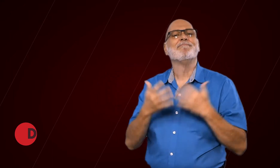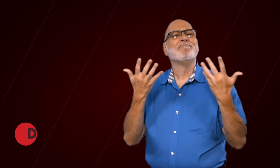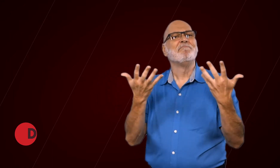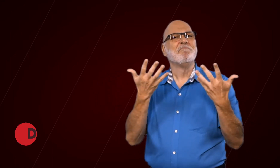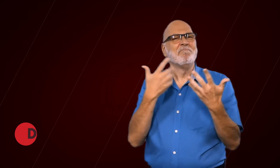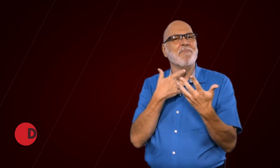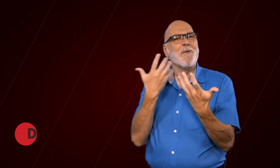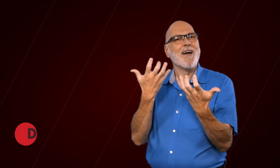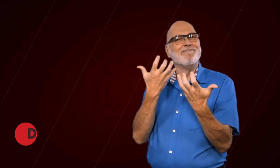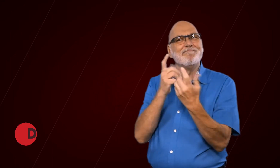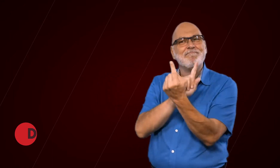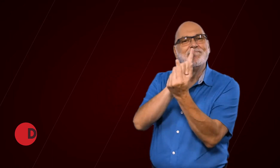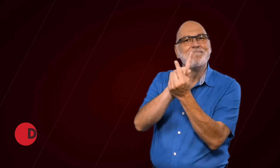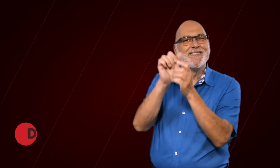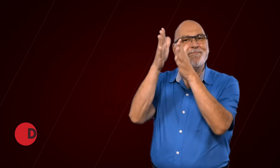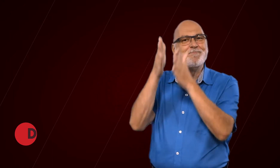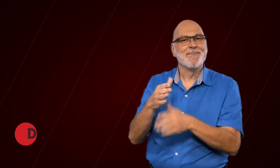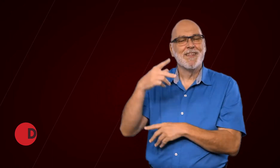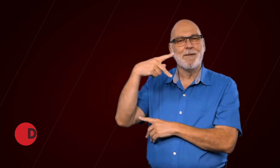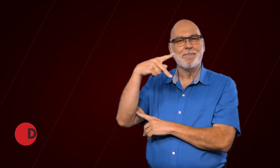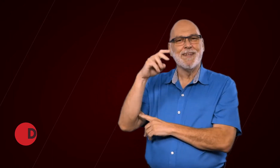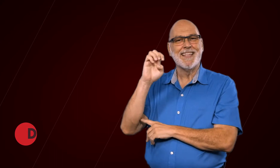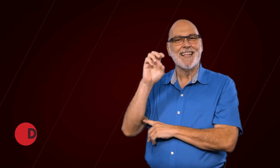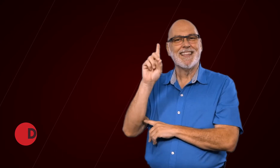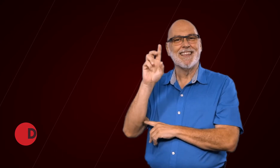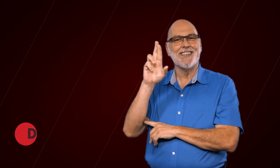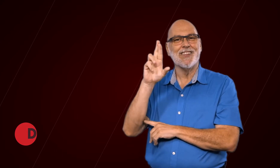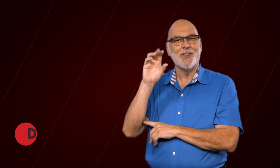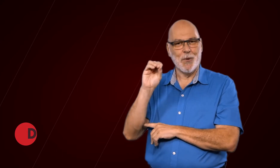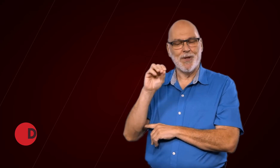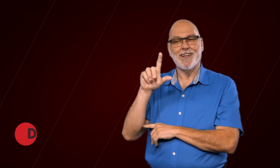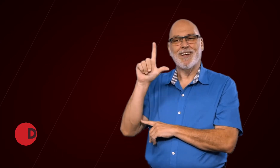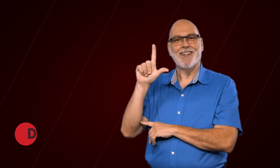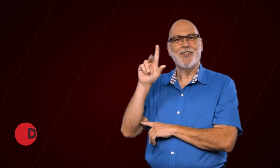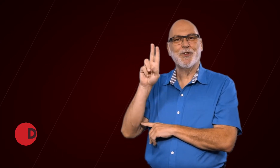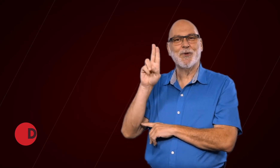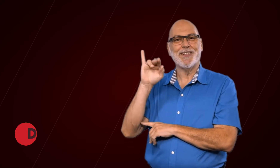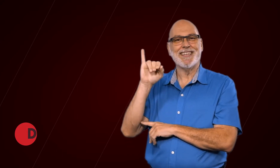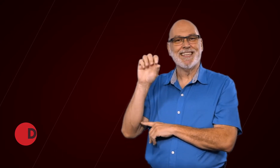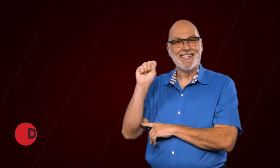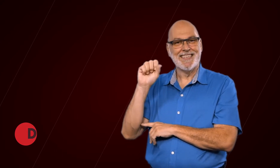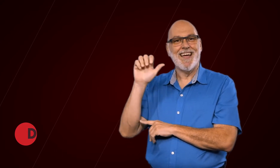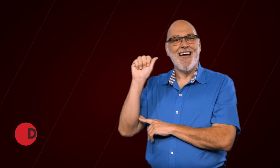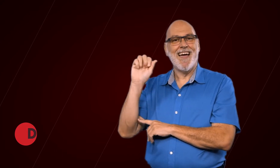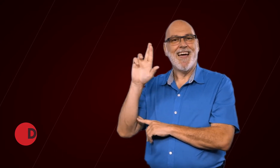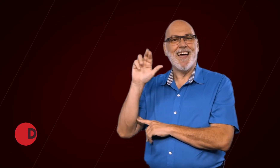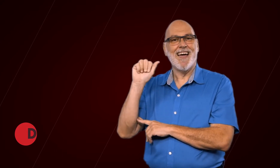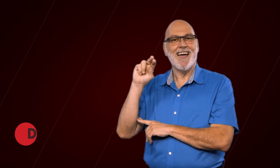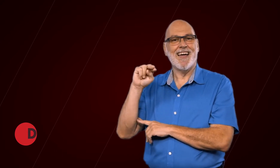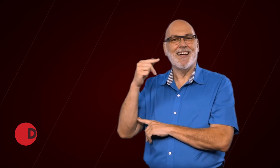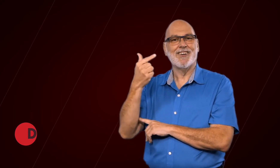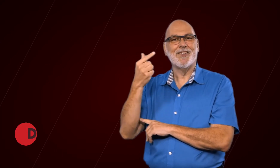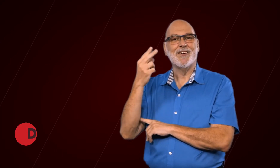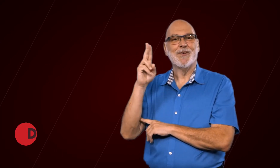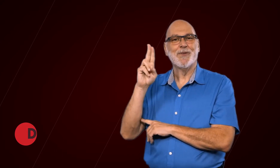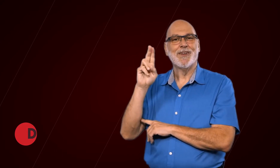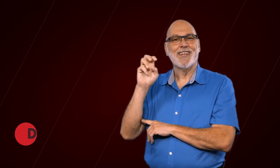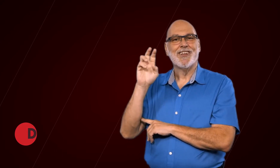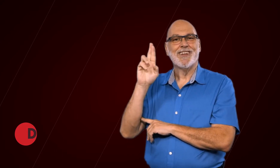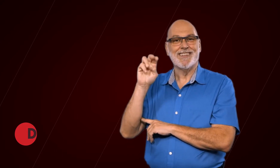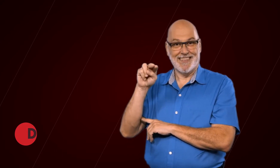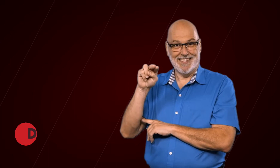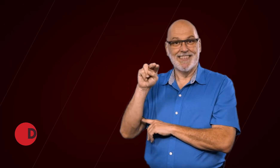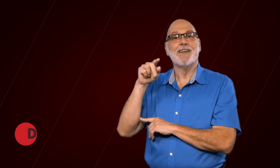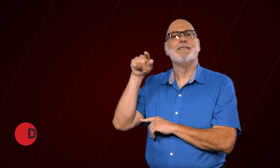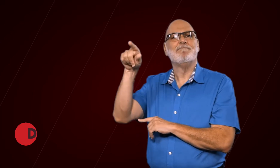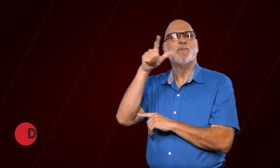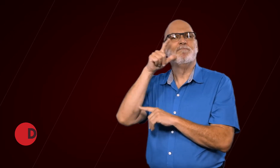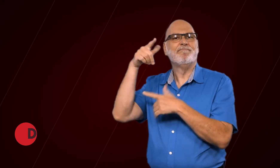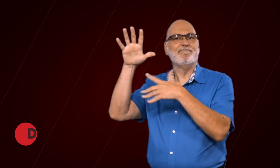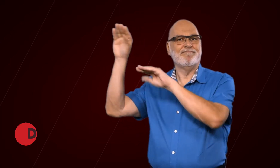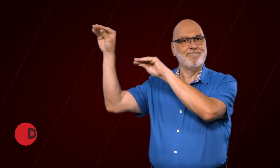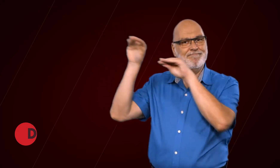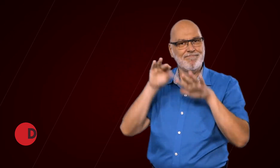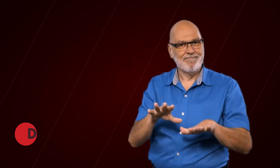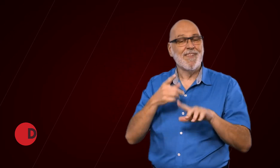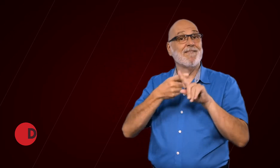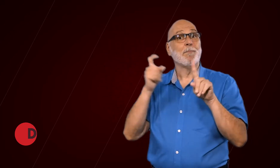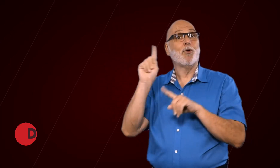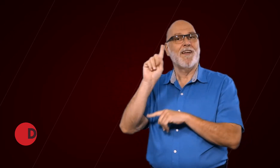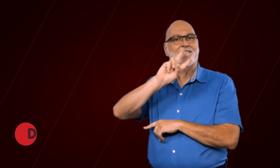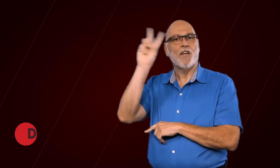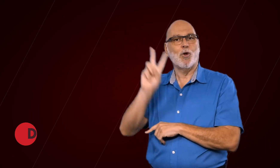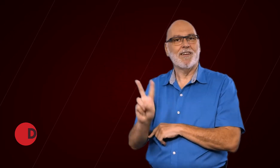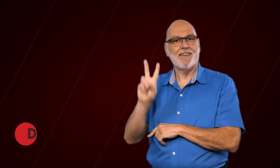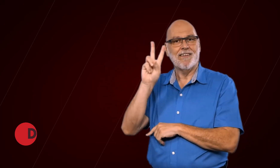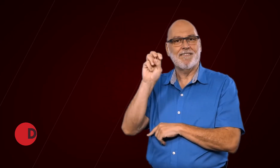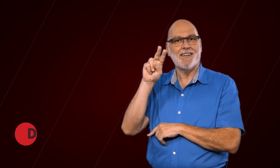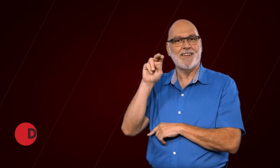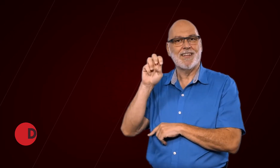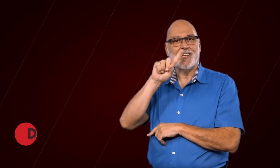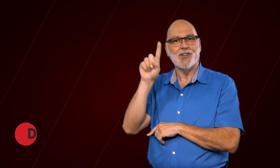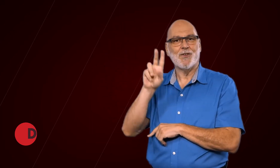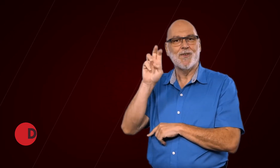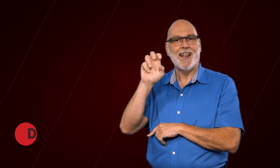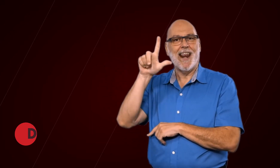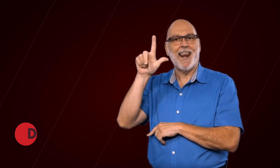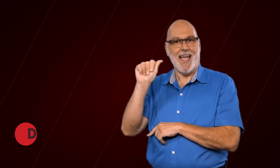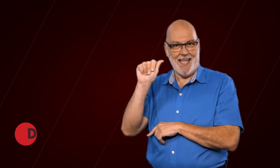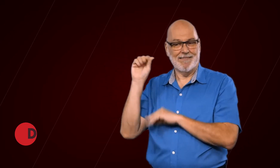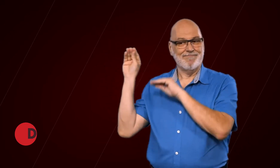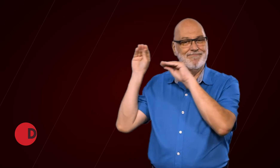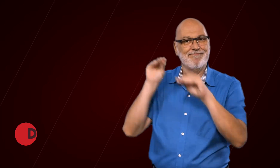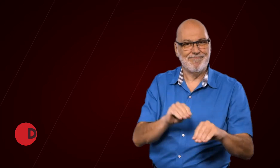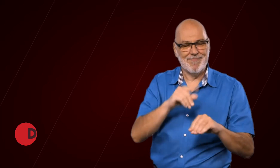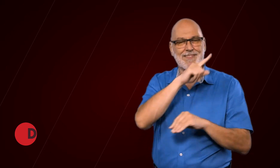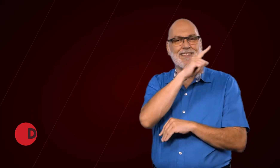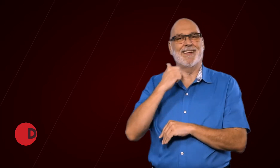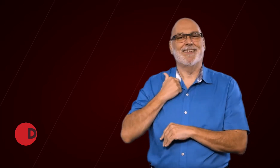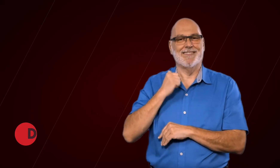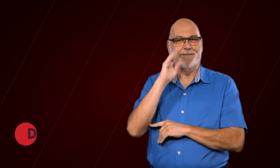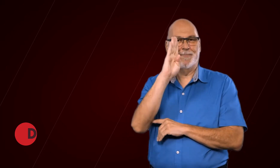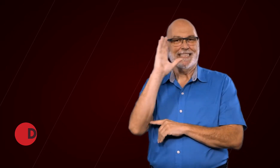Let's meet Pedro Luis Aranguren who immigrated from Venezuela to BC,